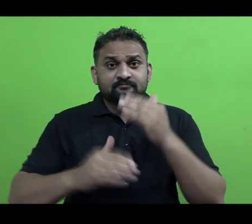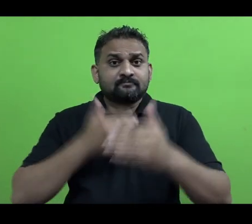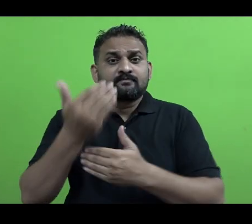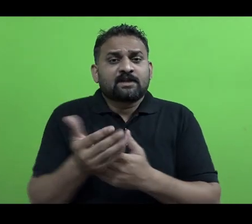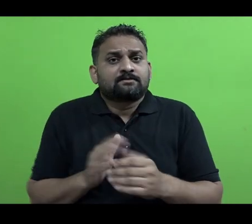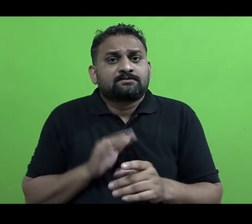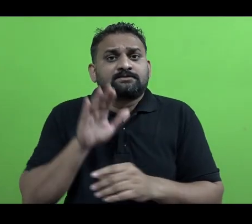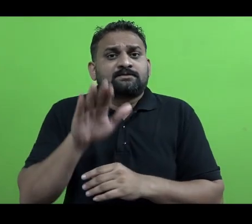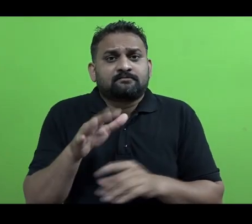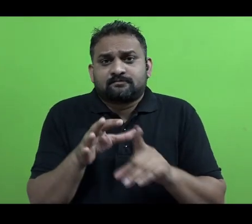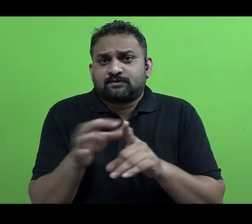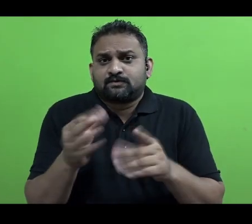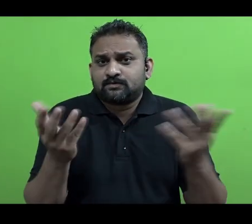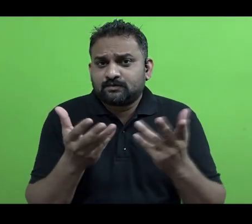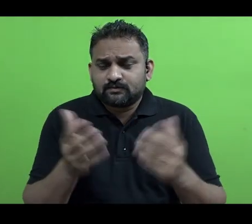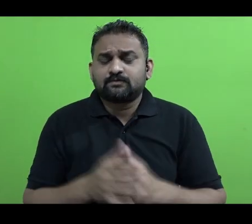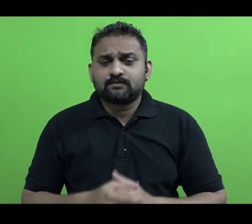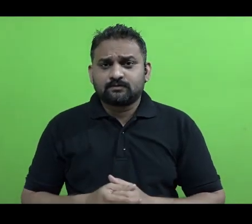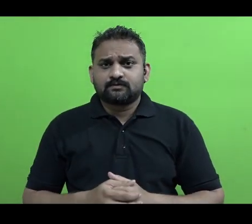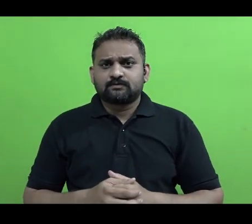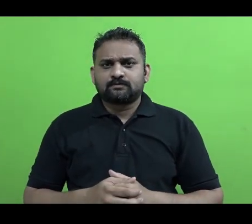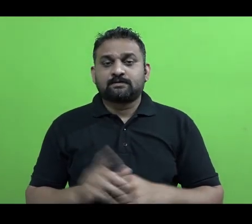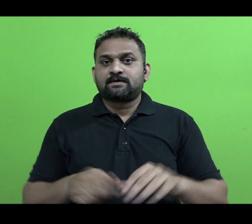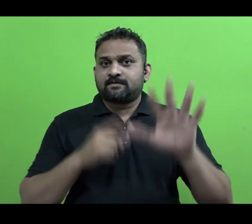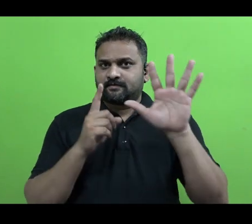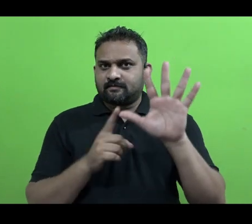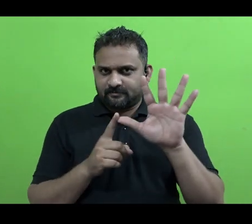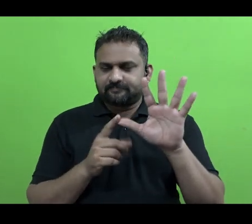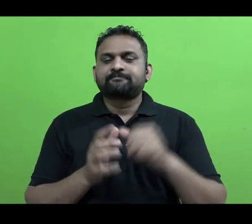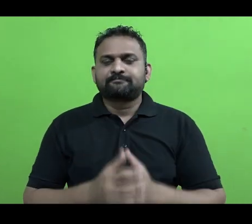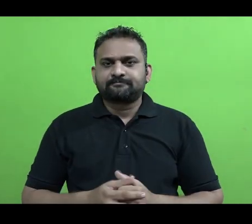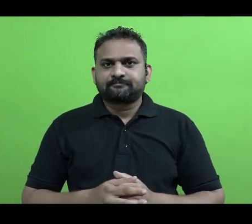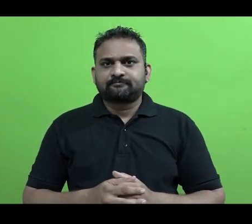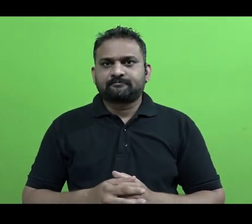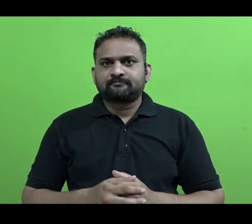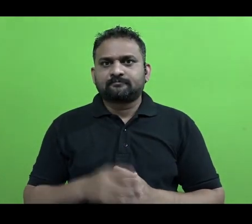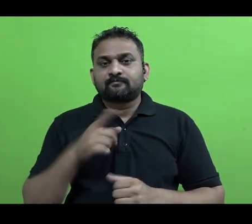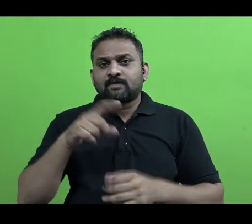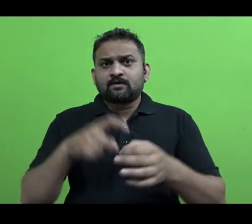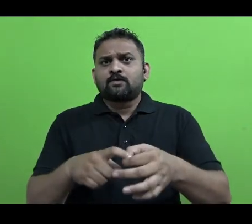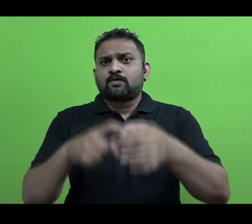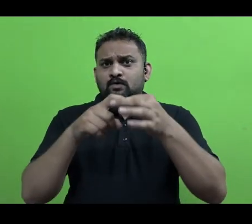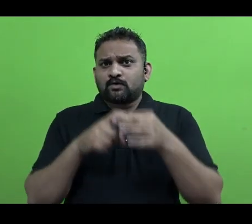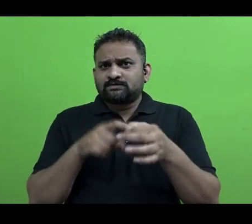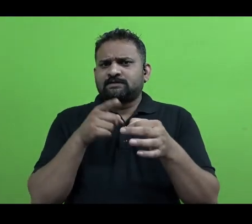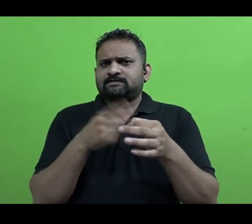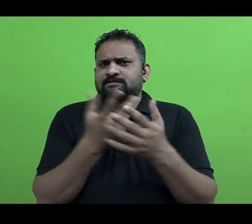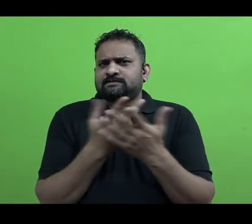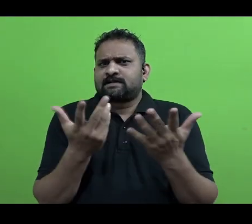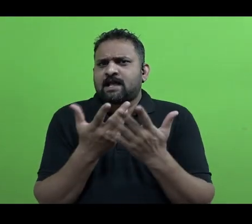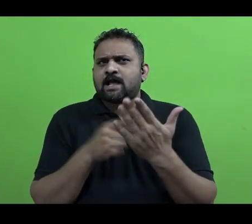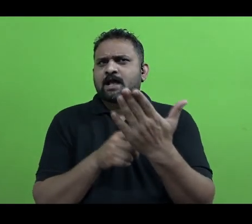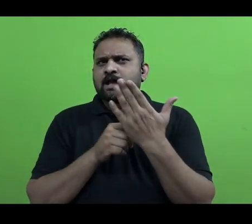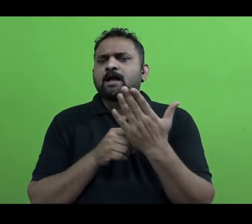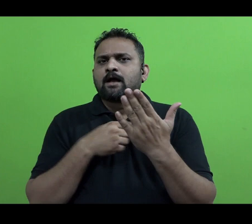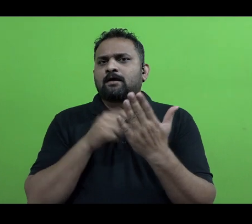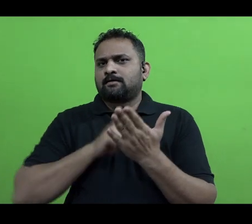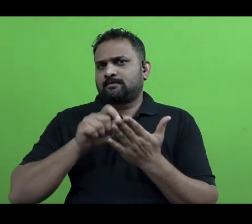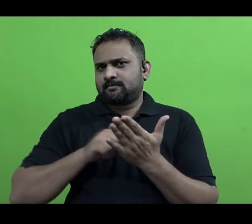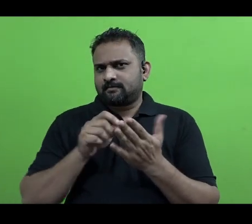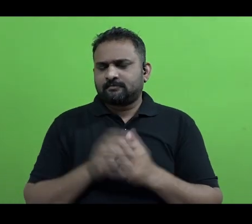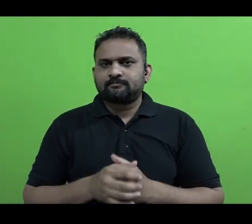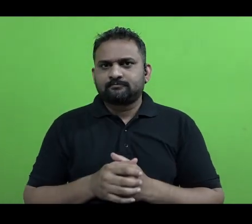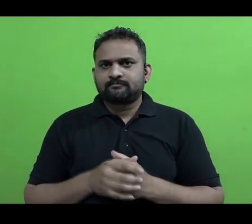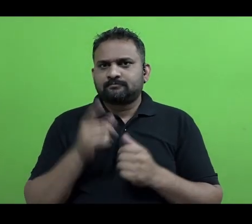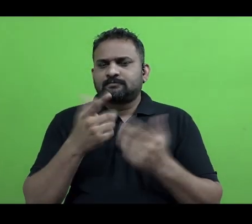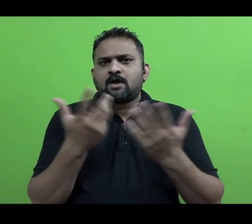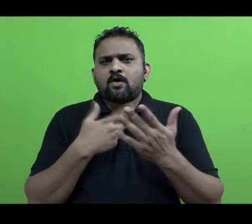Let's go on to the next step. Step 5: write the problem statements. Here's how we would